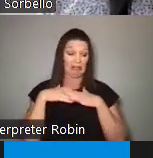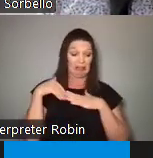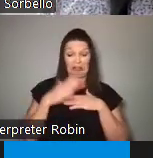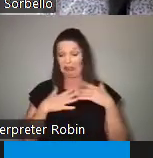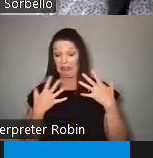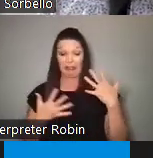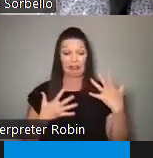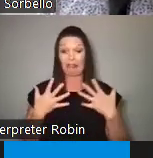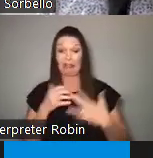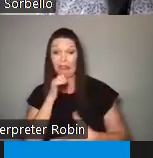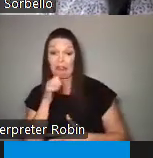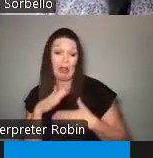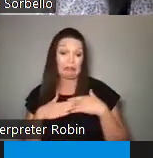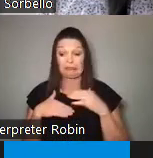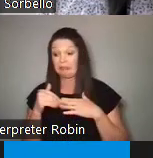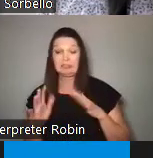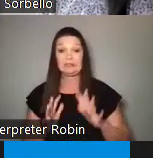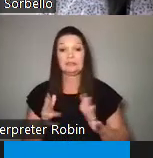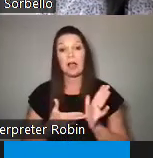. I would rather us go over that now. This is how we do